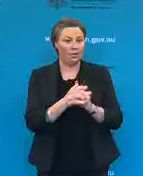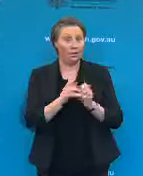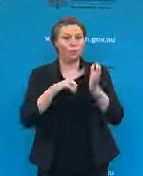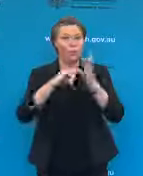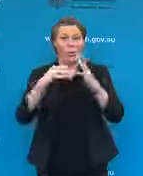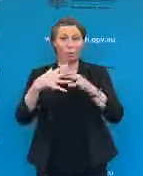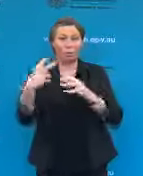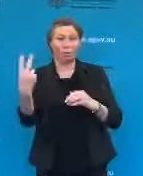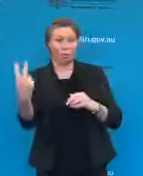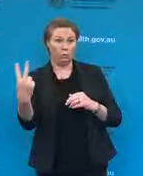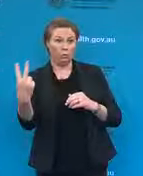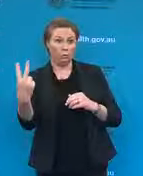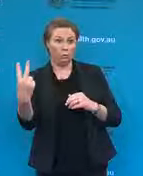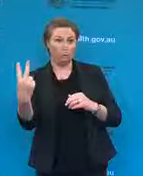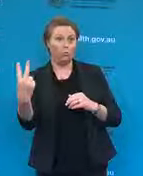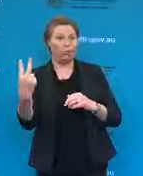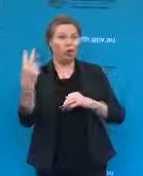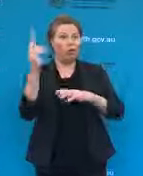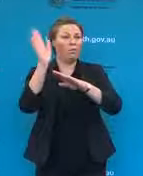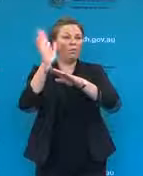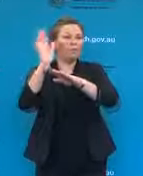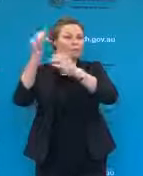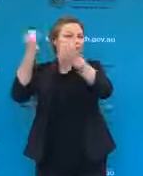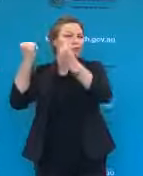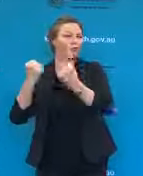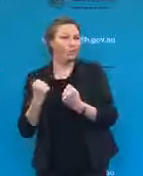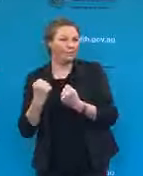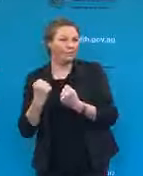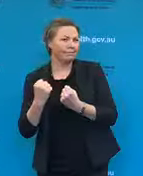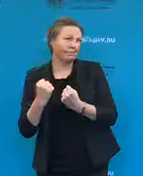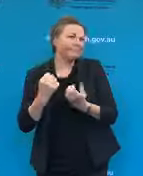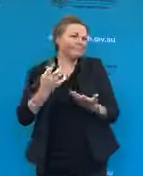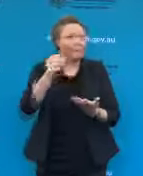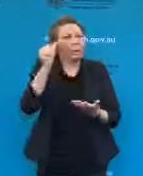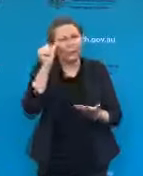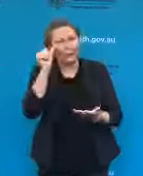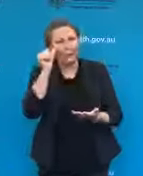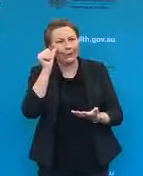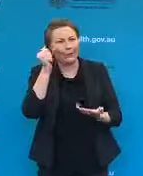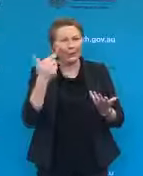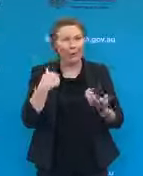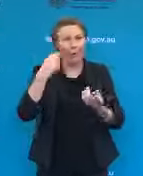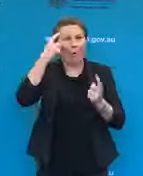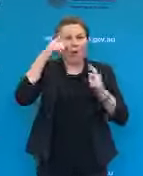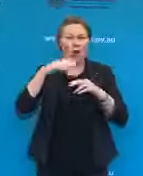1 overseas traveller, which as we say we don't worry too much about them being